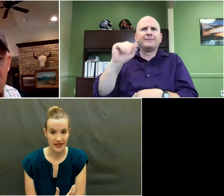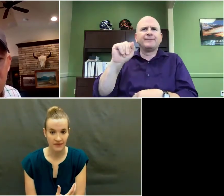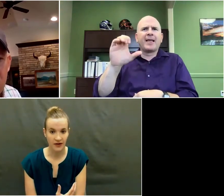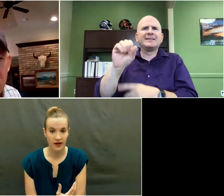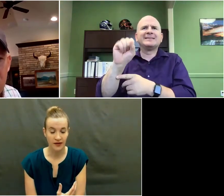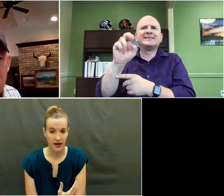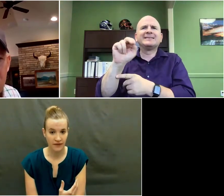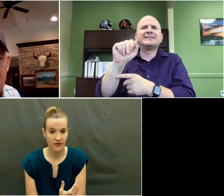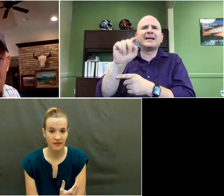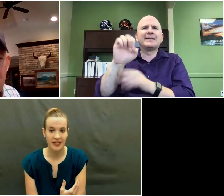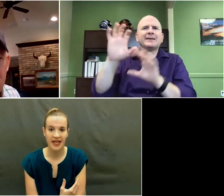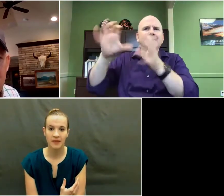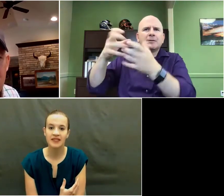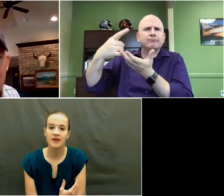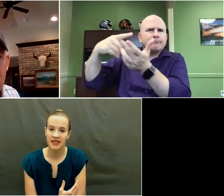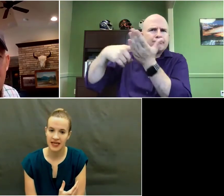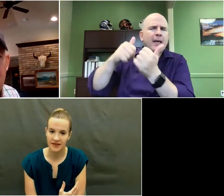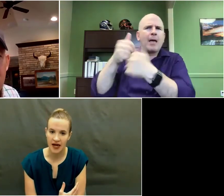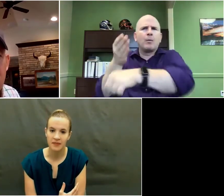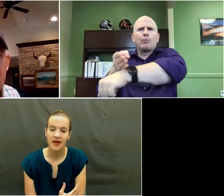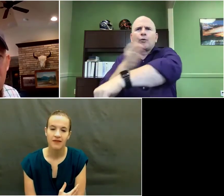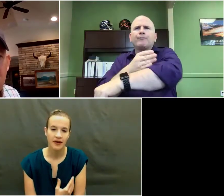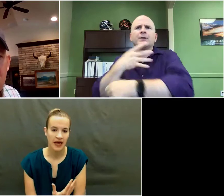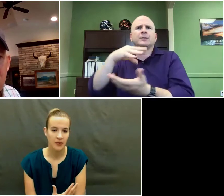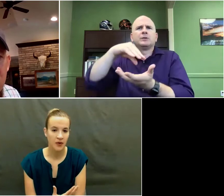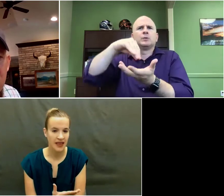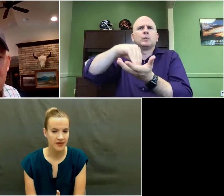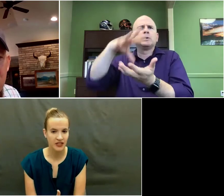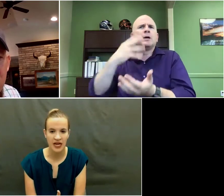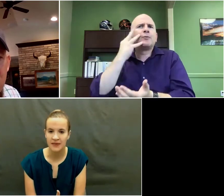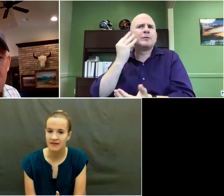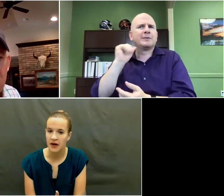involved, of involvement in campus, but does have some, for example, in that position I was involved